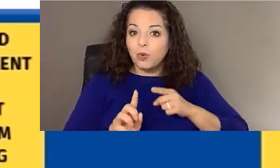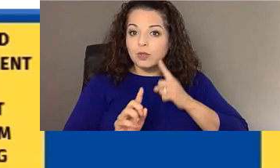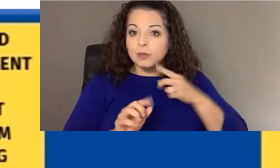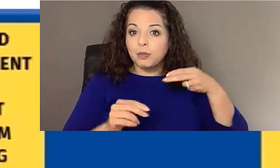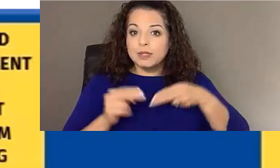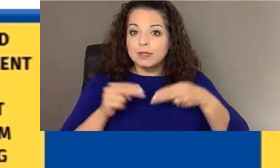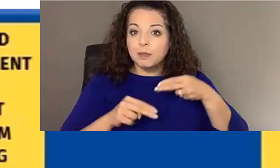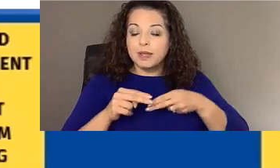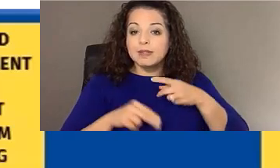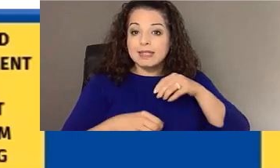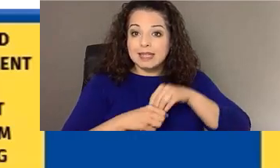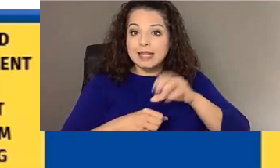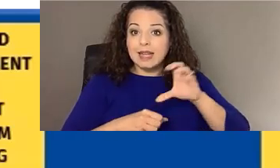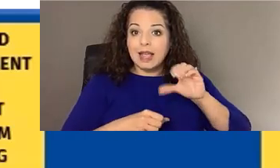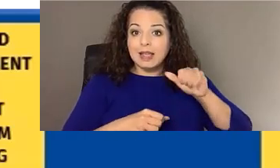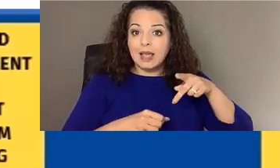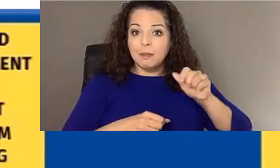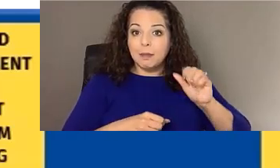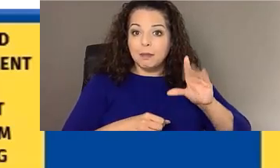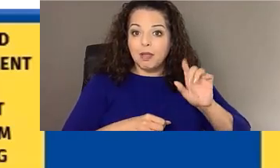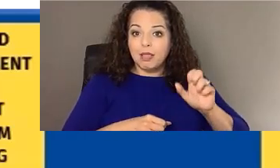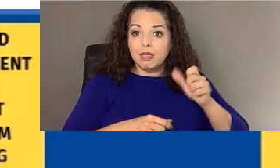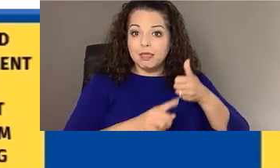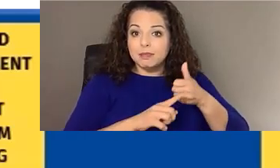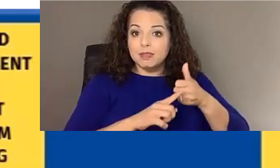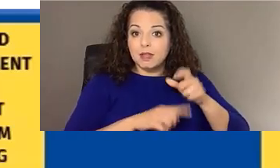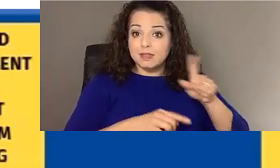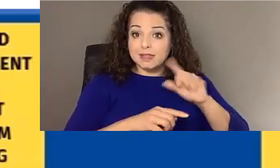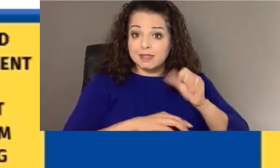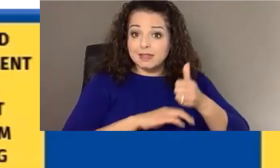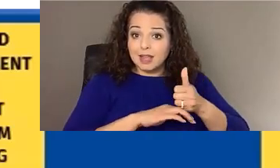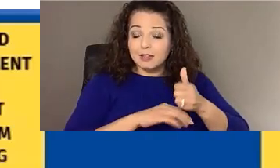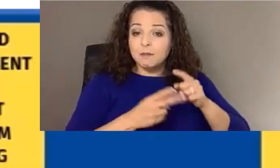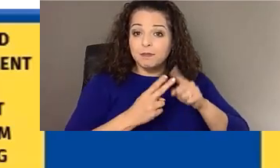set, the strategies they use to achieve these goals,